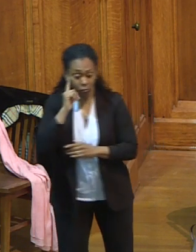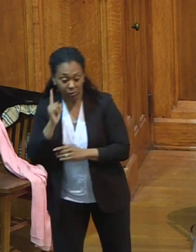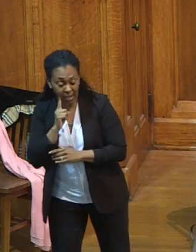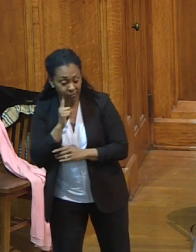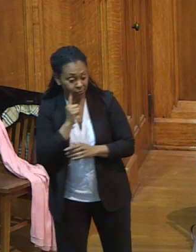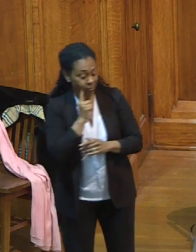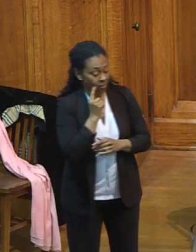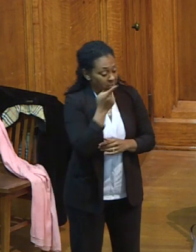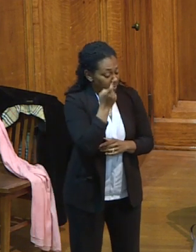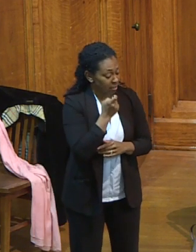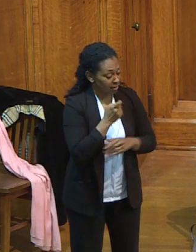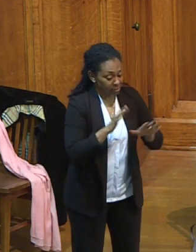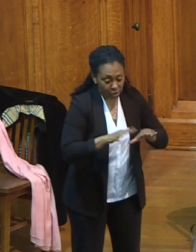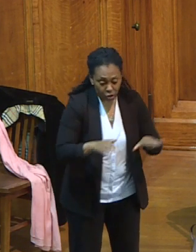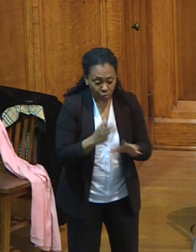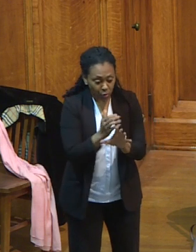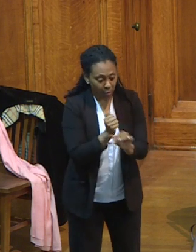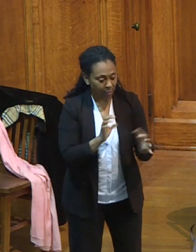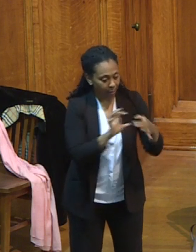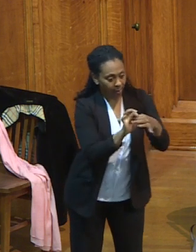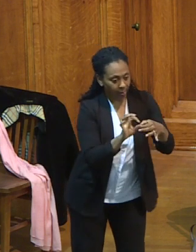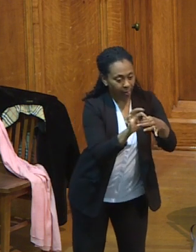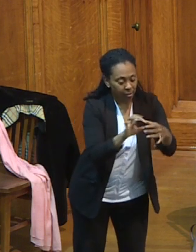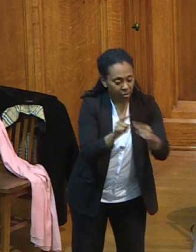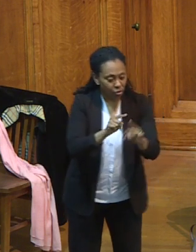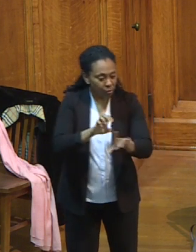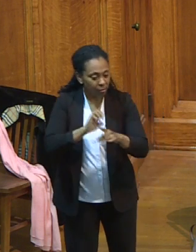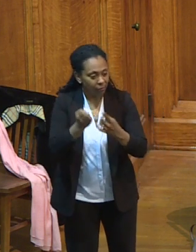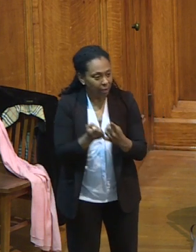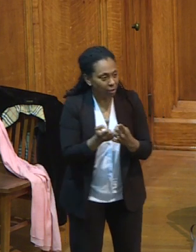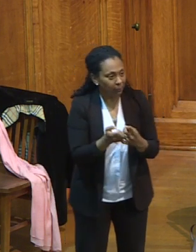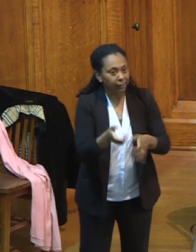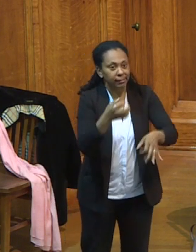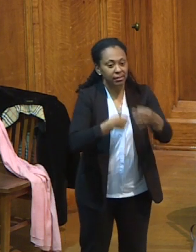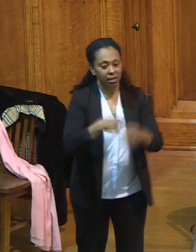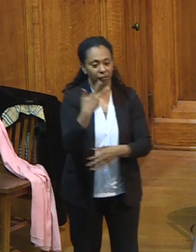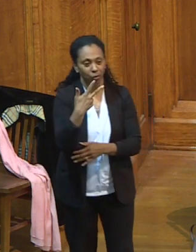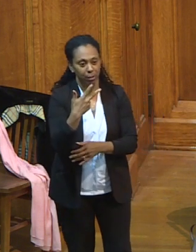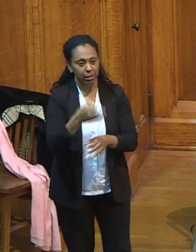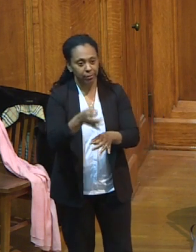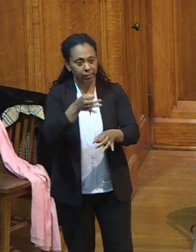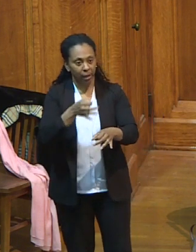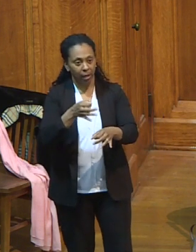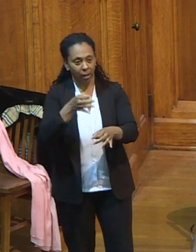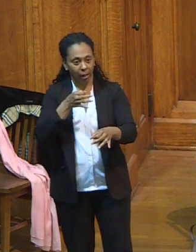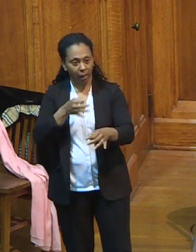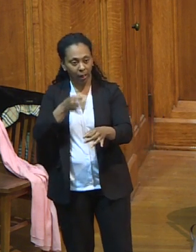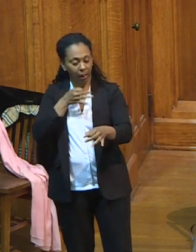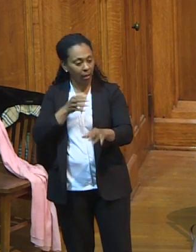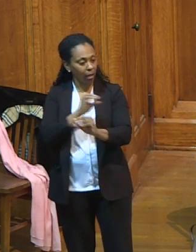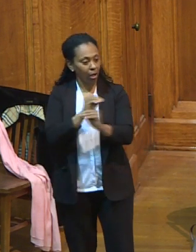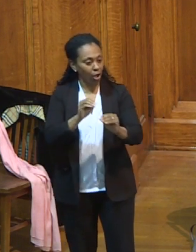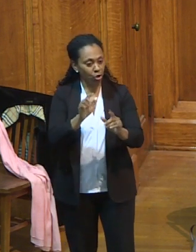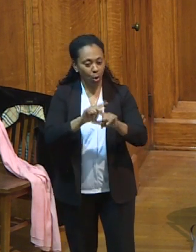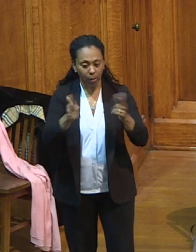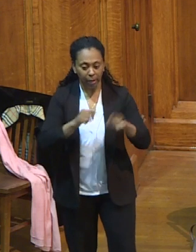connections to the environment rather than three years of delayed nothing, no language, no fundamental language until they got into school.